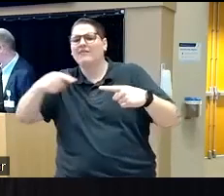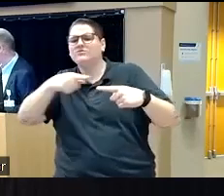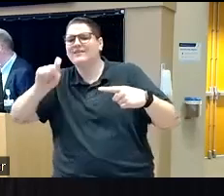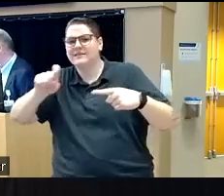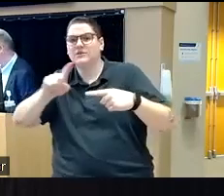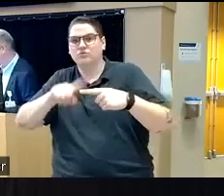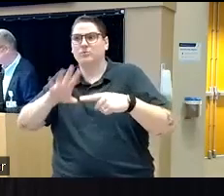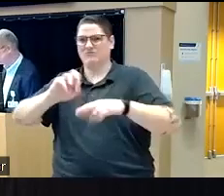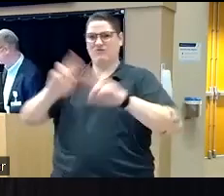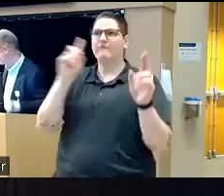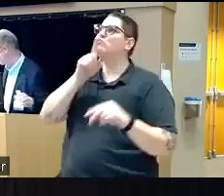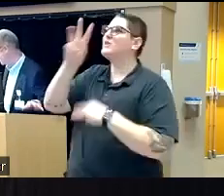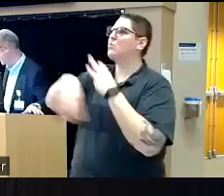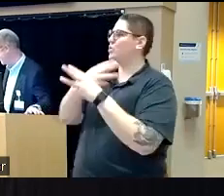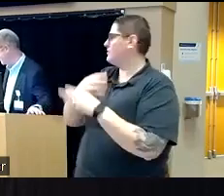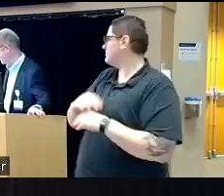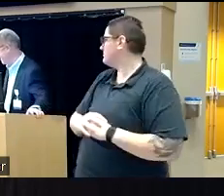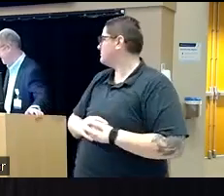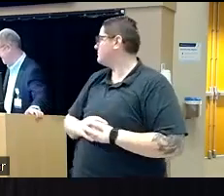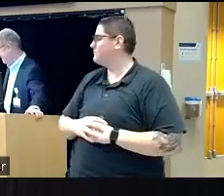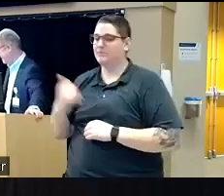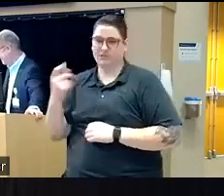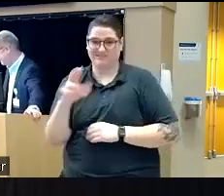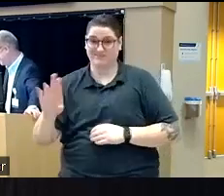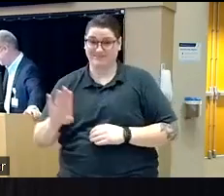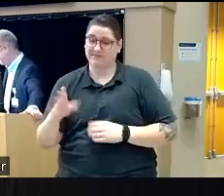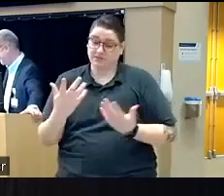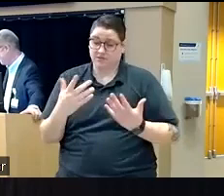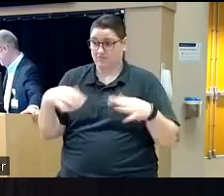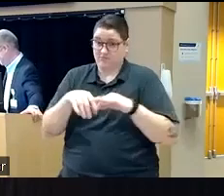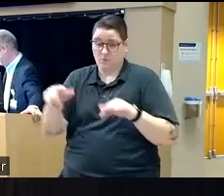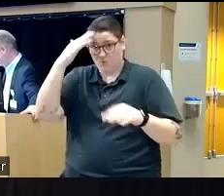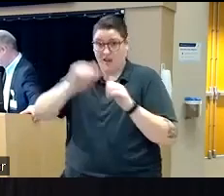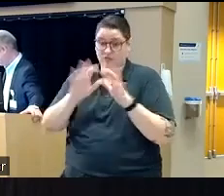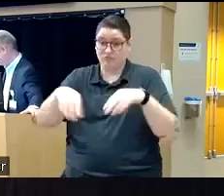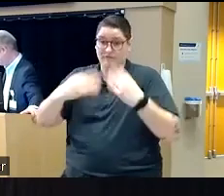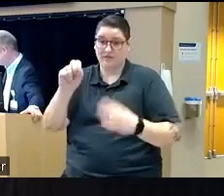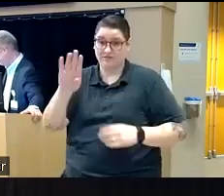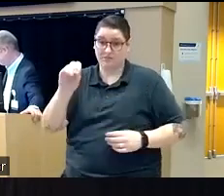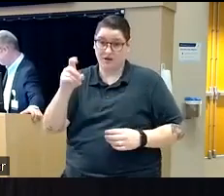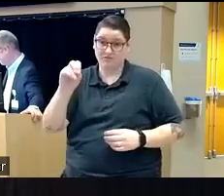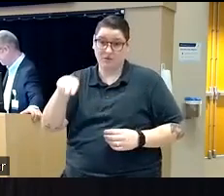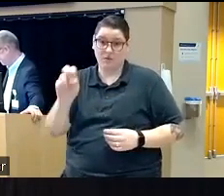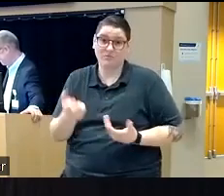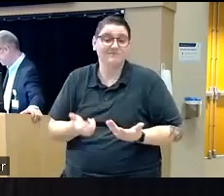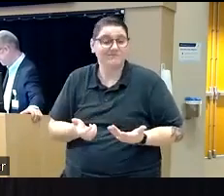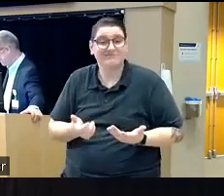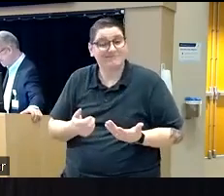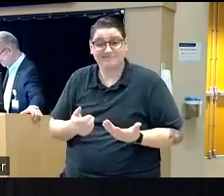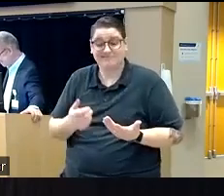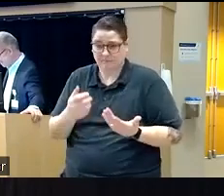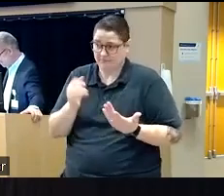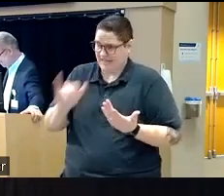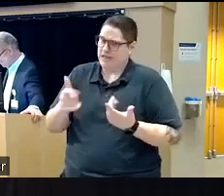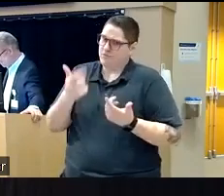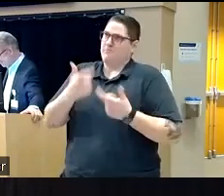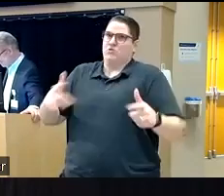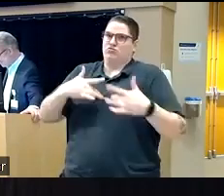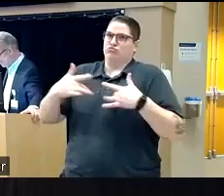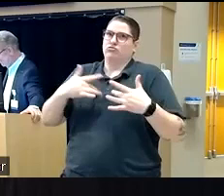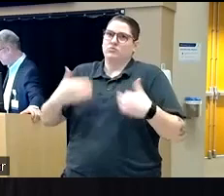like giving Suboxone you mean buprenorphy yeah that that's a big concern of ours because now